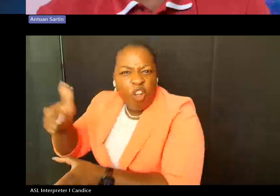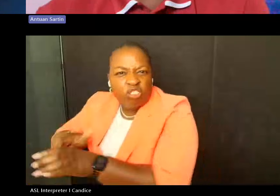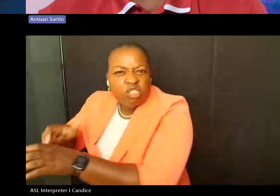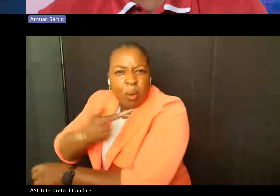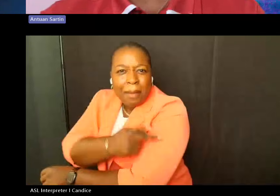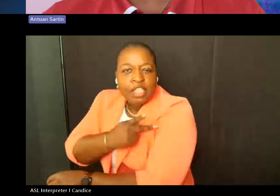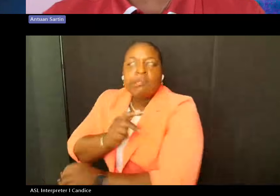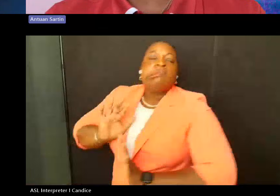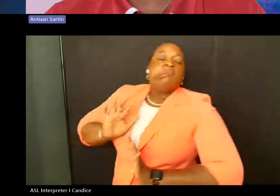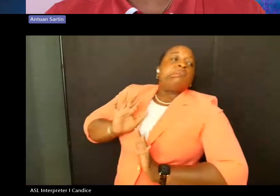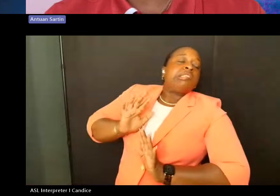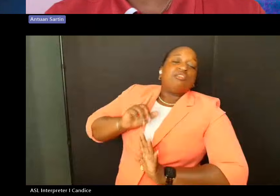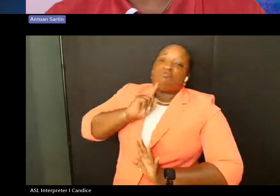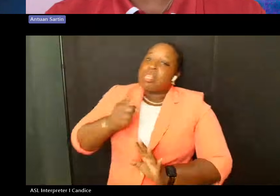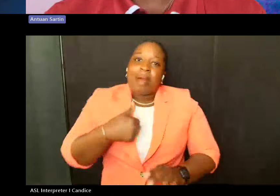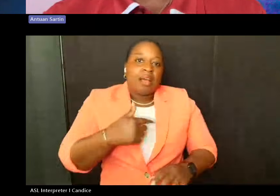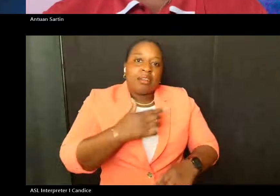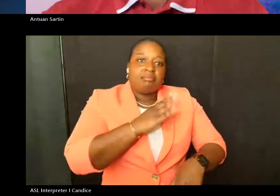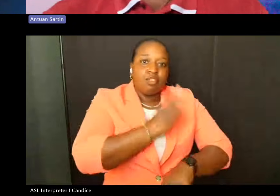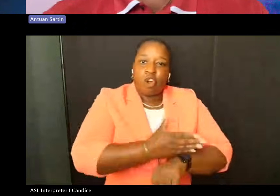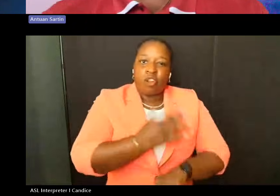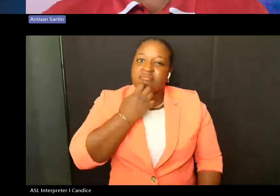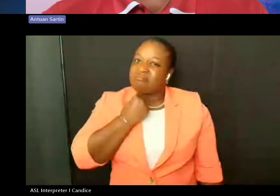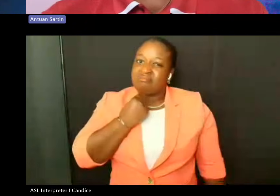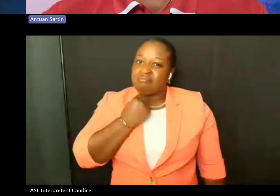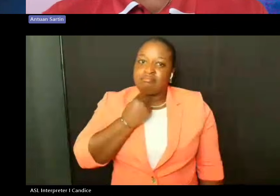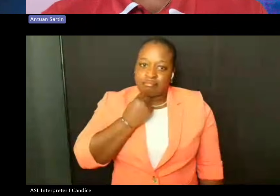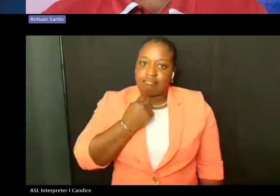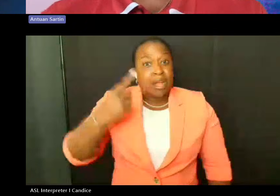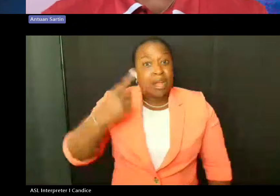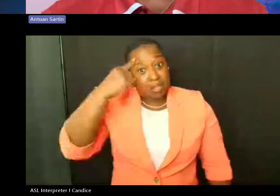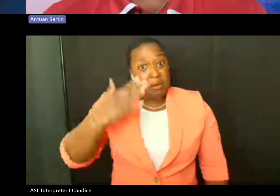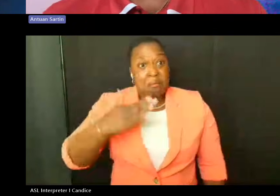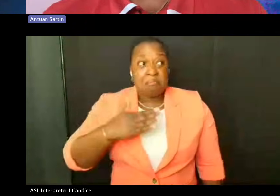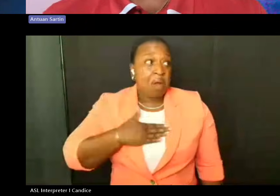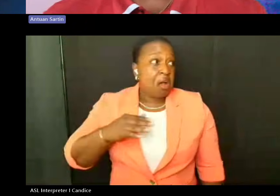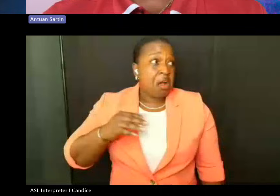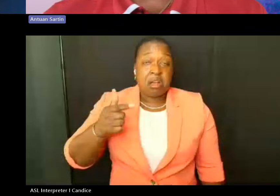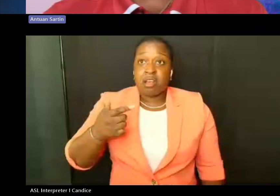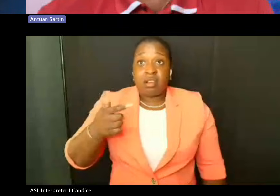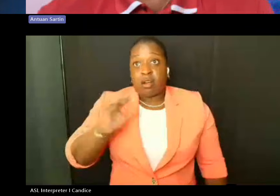really, the gene therapy was going to be kind of like our little trial -- because this is